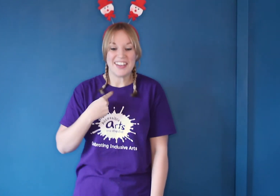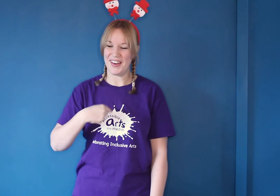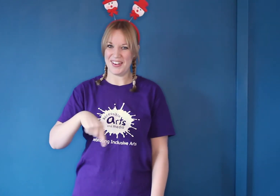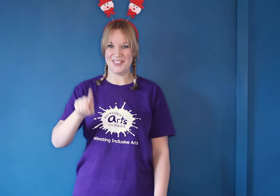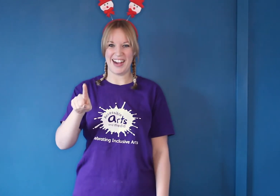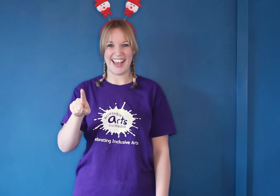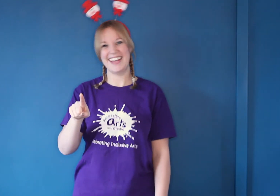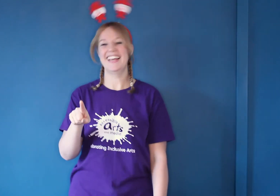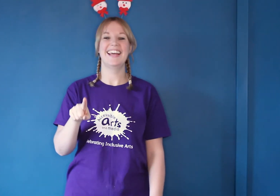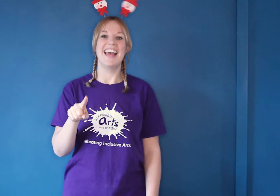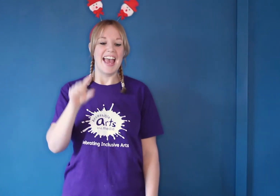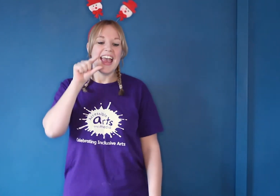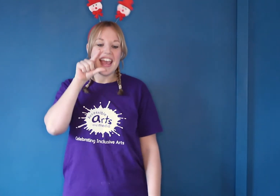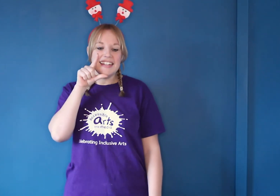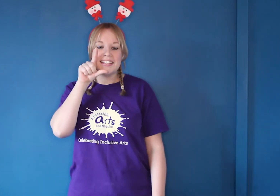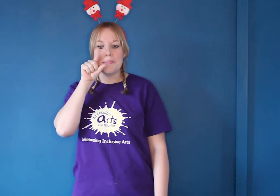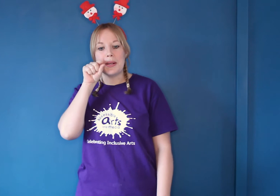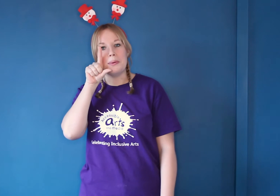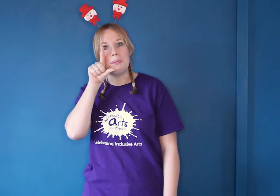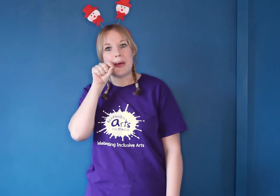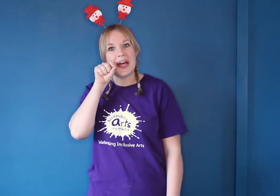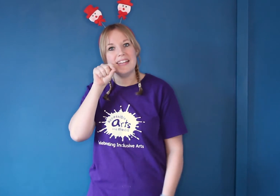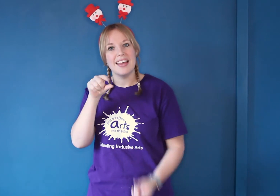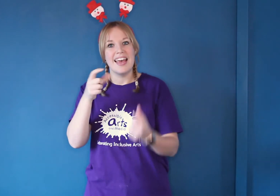Gone away is the bluebird.